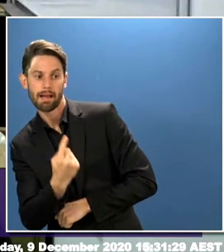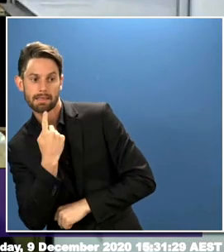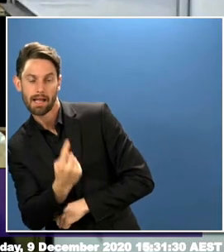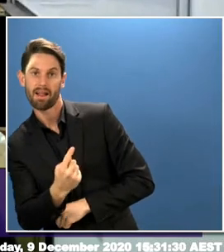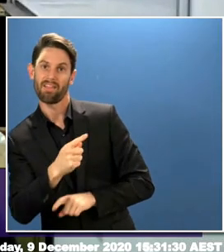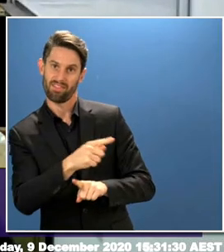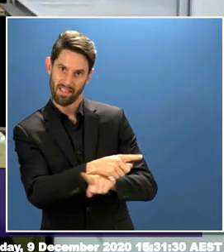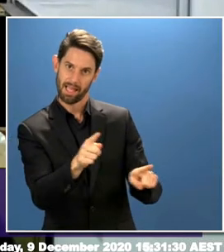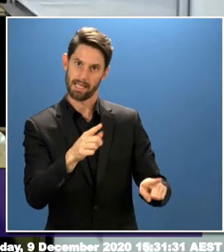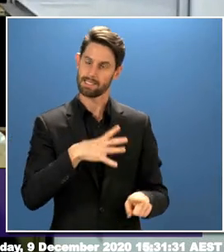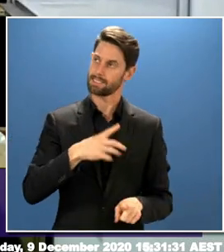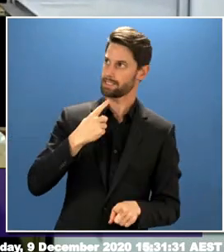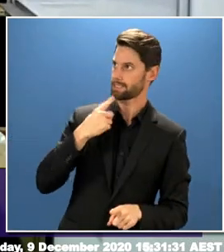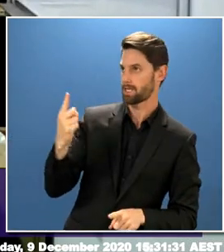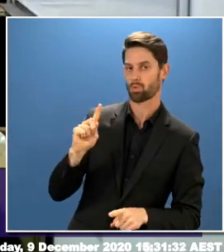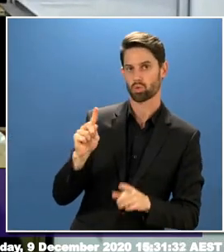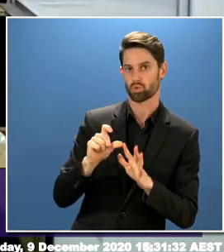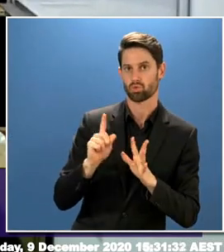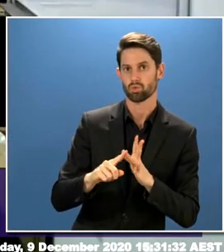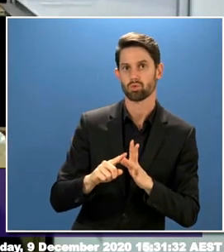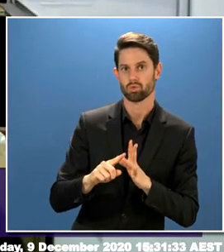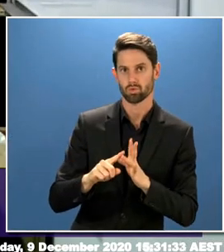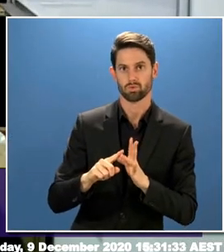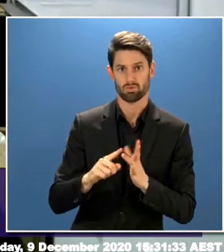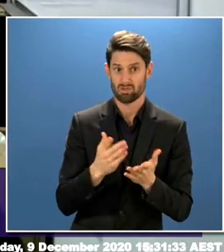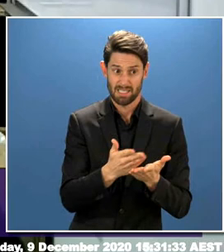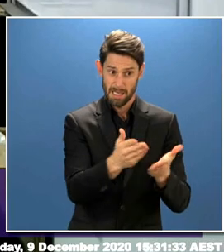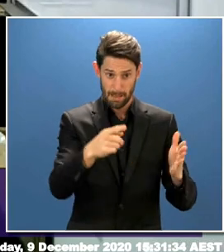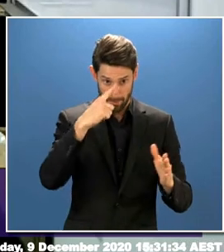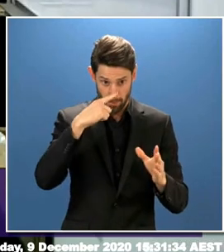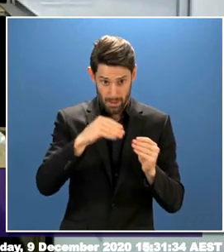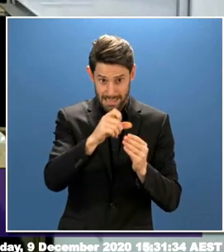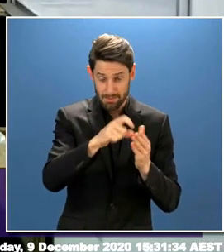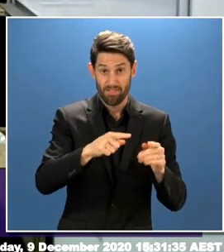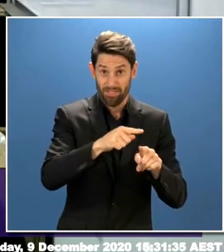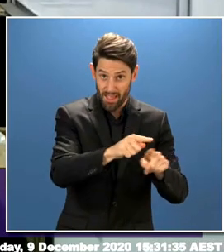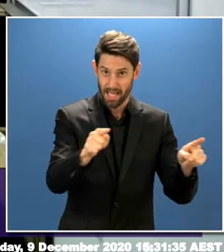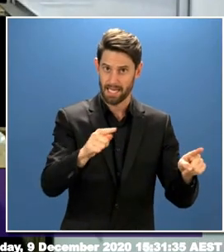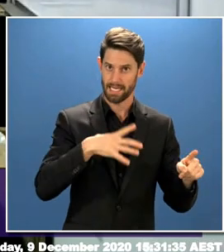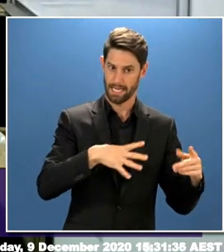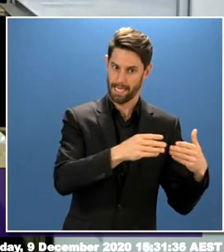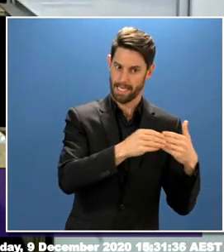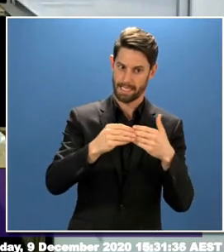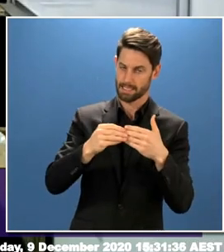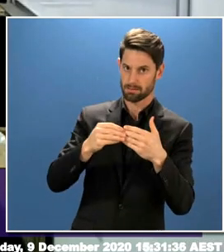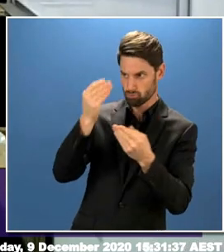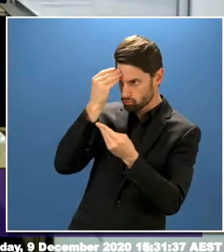with disabilities in terms of shaping policy and the programming about how that support happens. We have to have full systems.